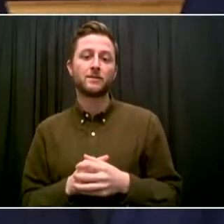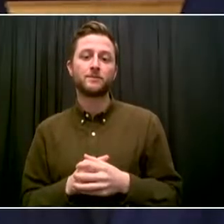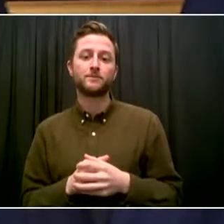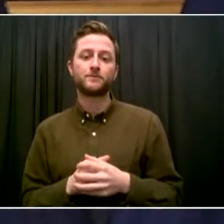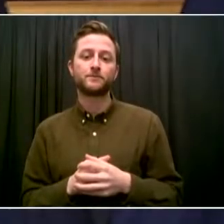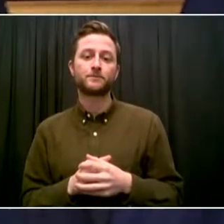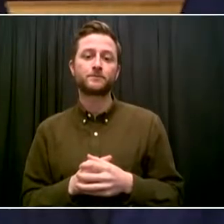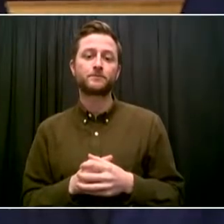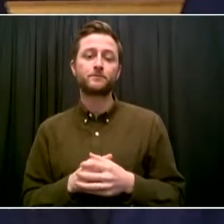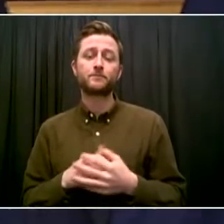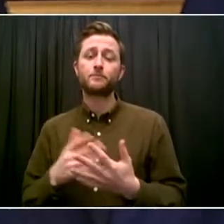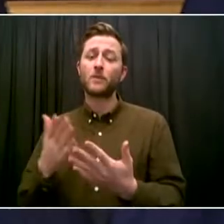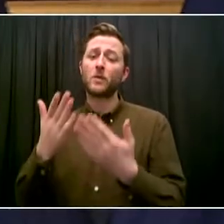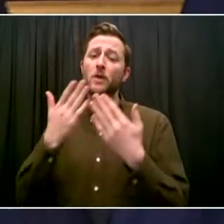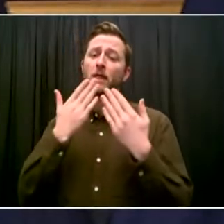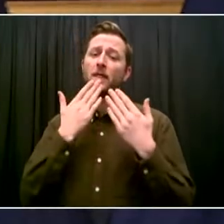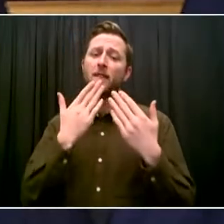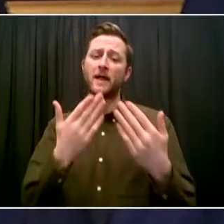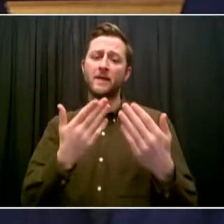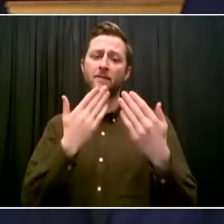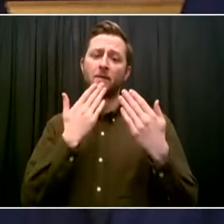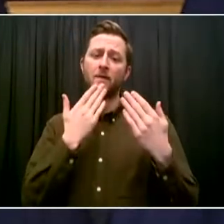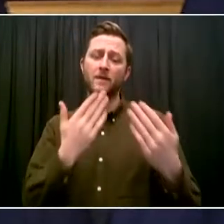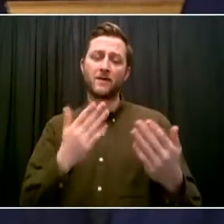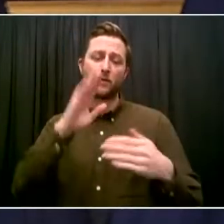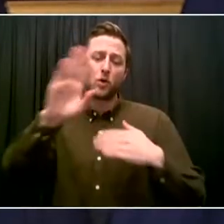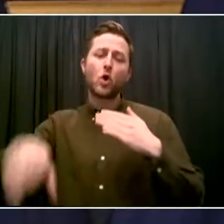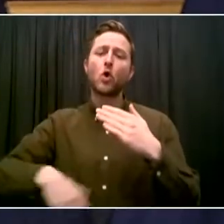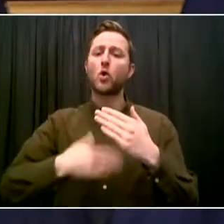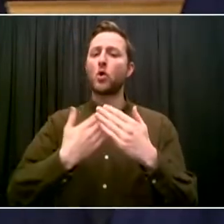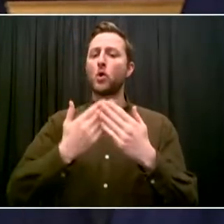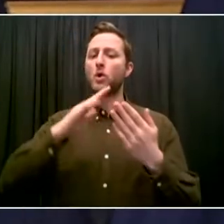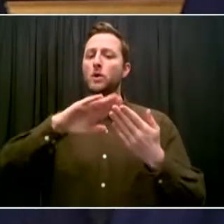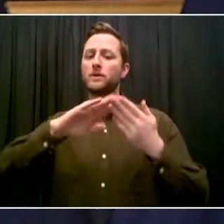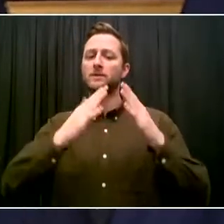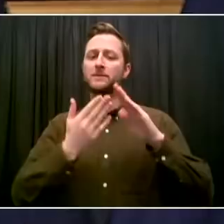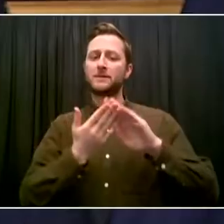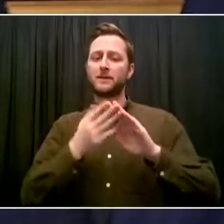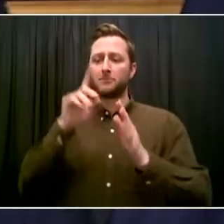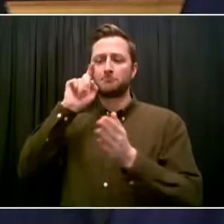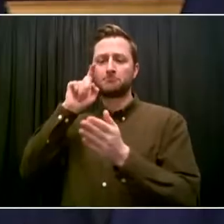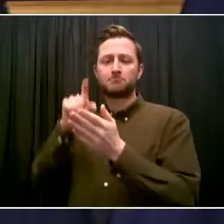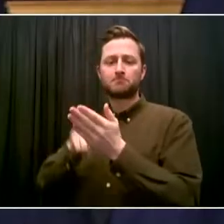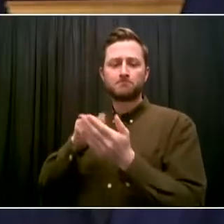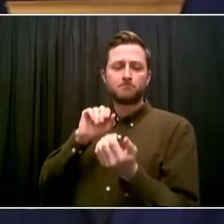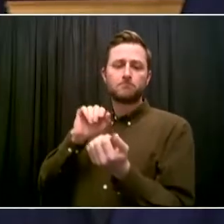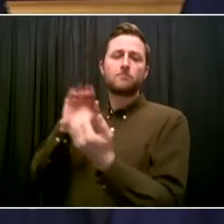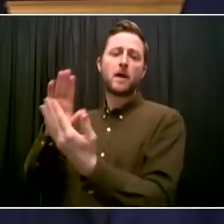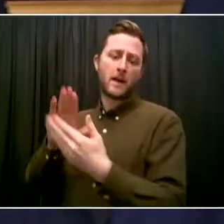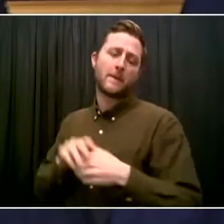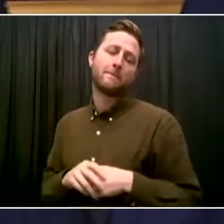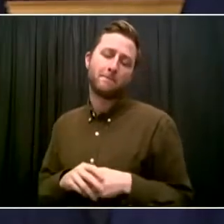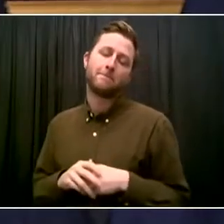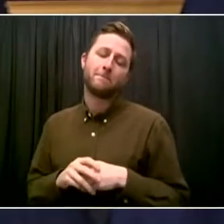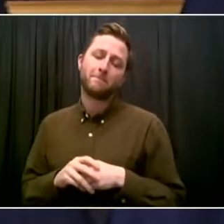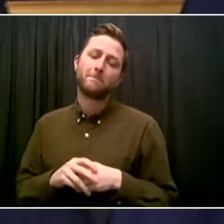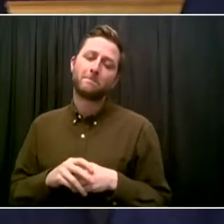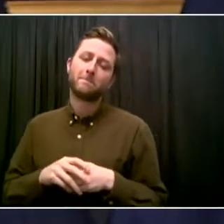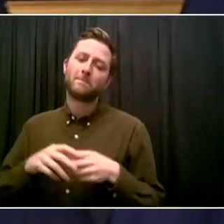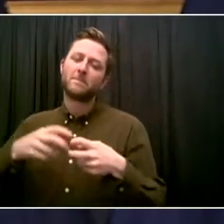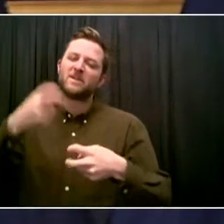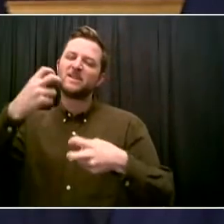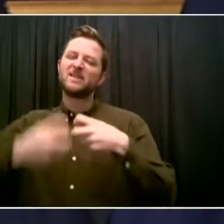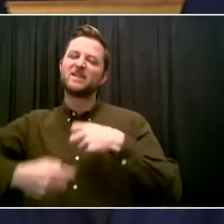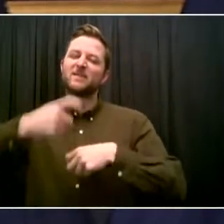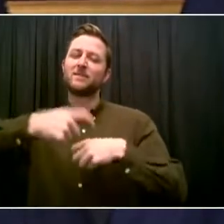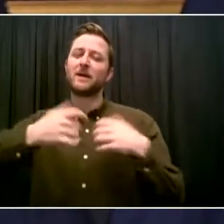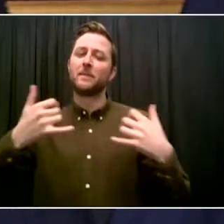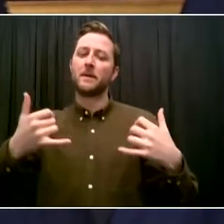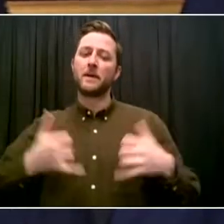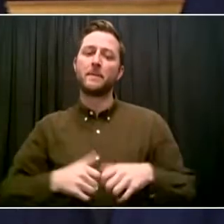LEGISLATION INTRODUCED HERE